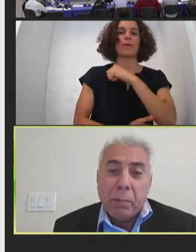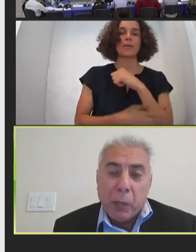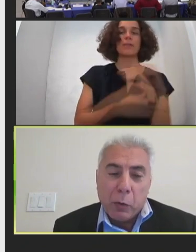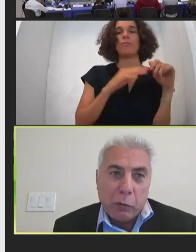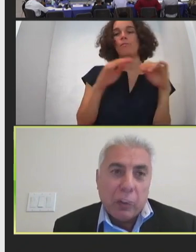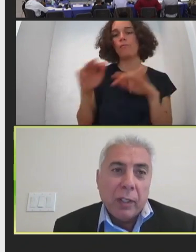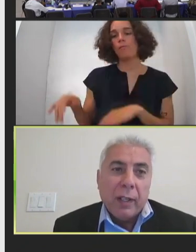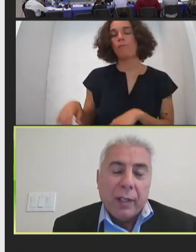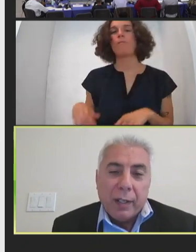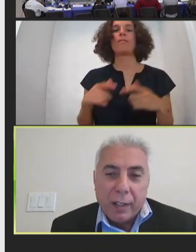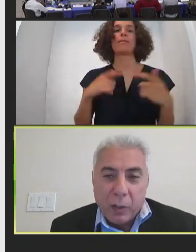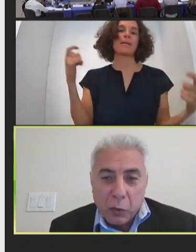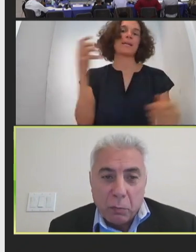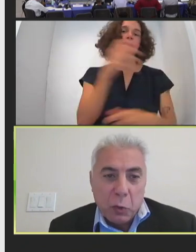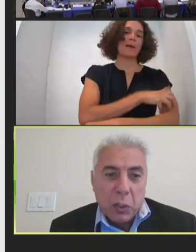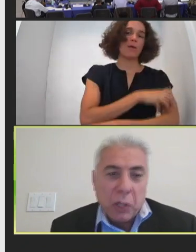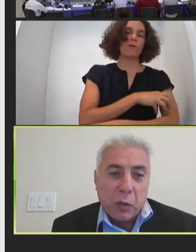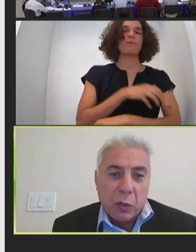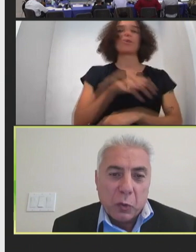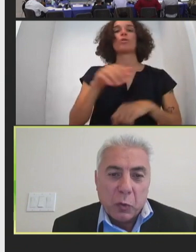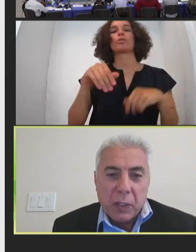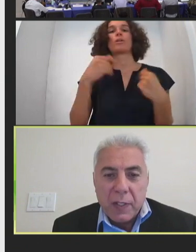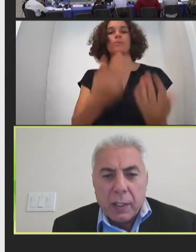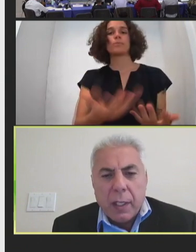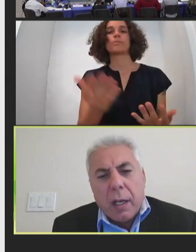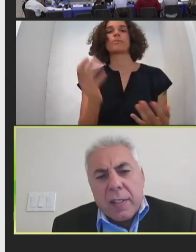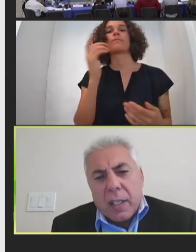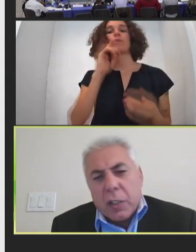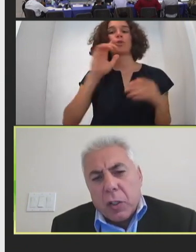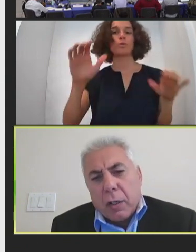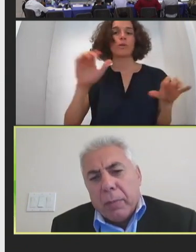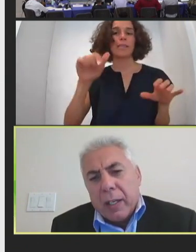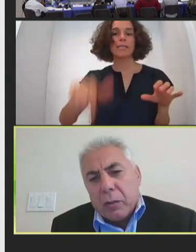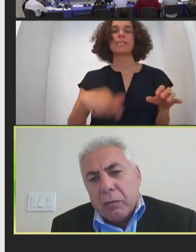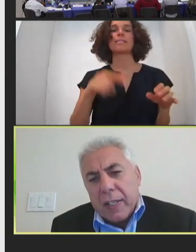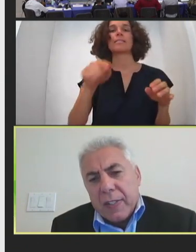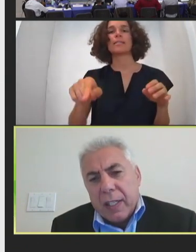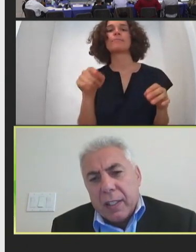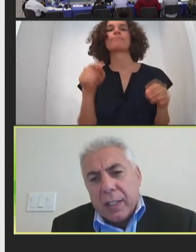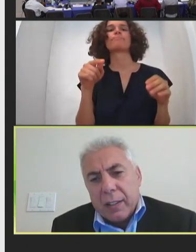powerful contribution in order to do this. And there are structural barriers to vaccine that,